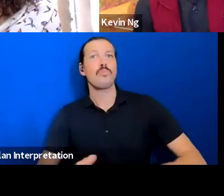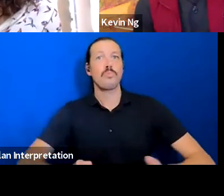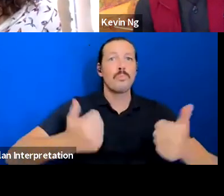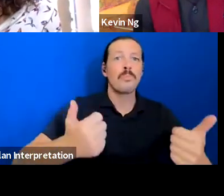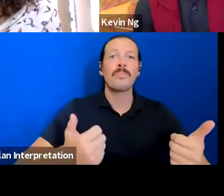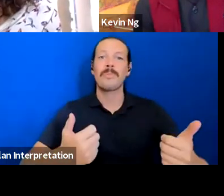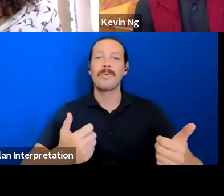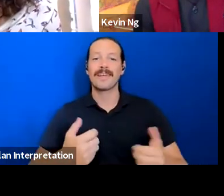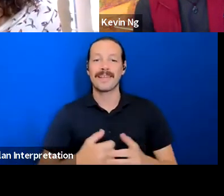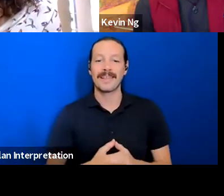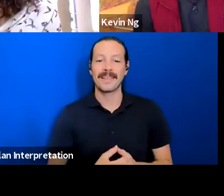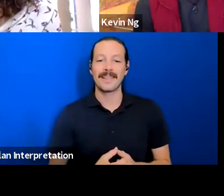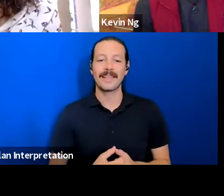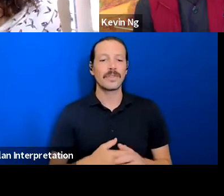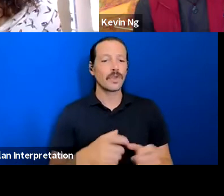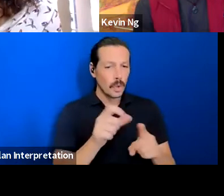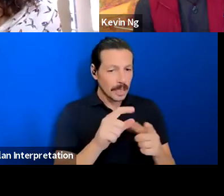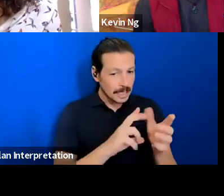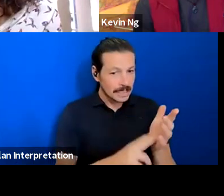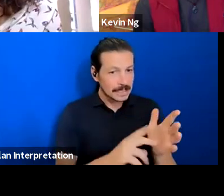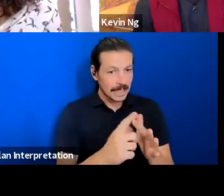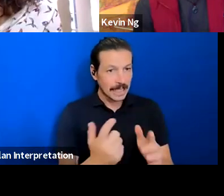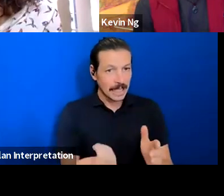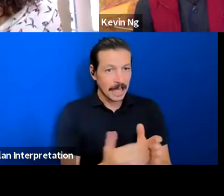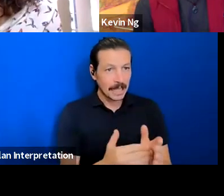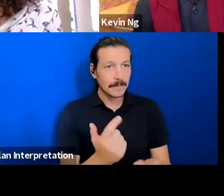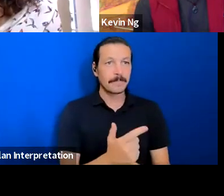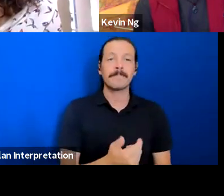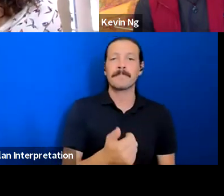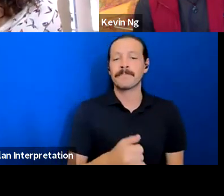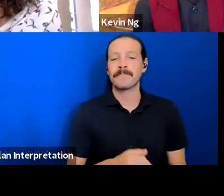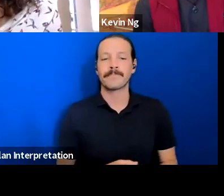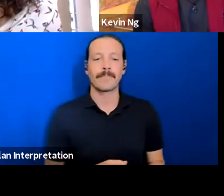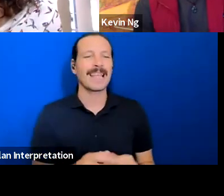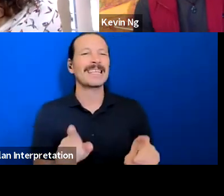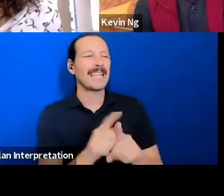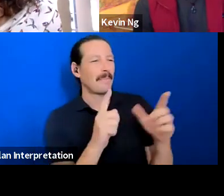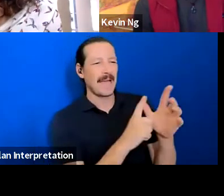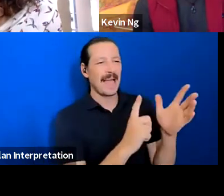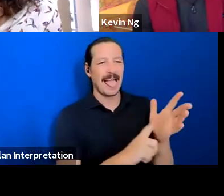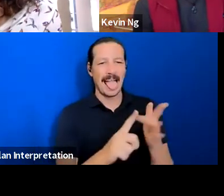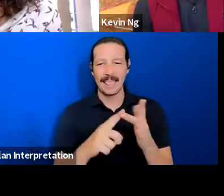Yeah totally, what Ali and Kevin have said is very right, my experience is quite similar.